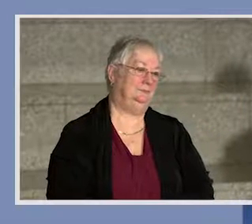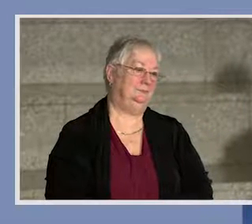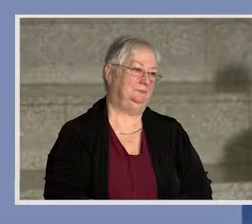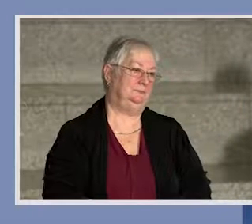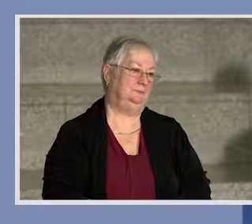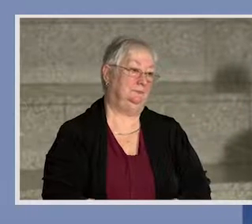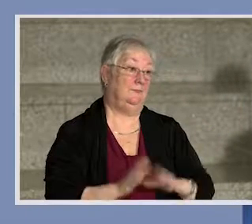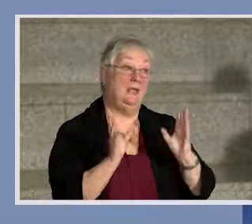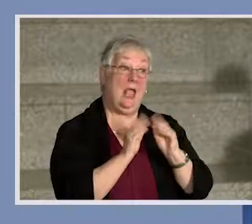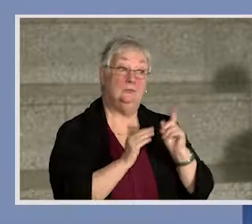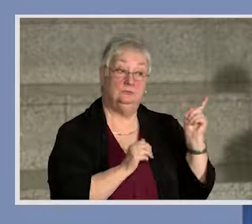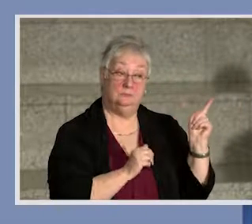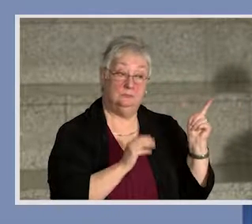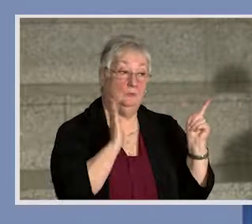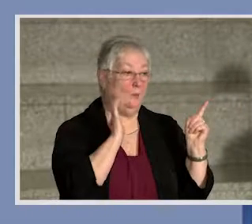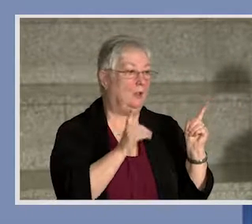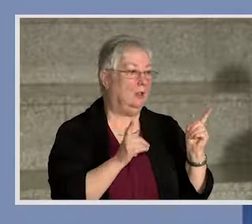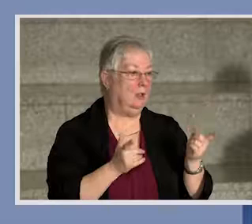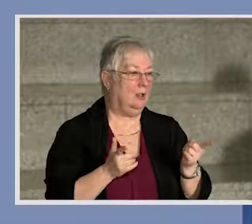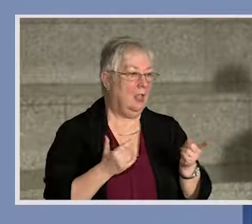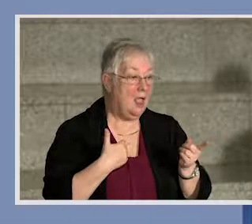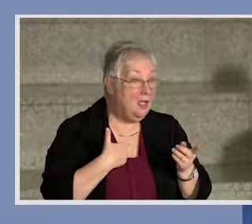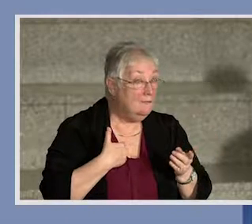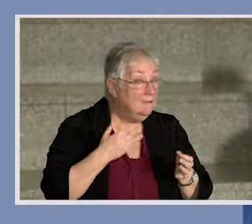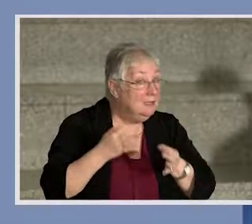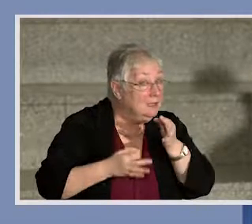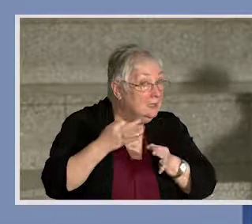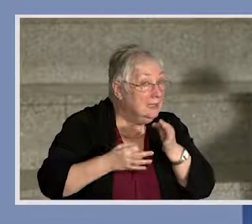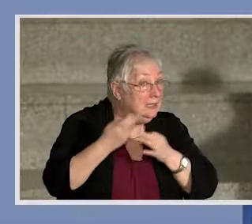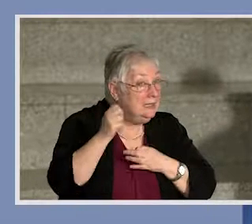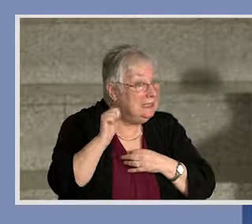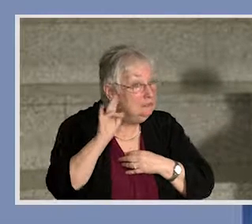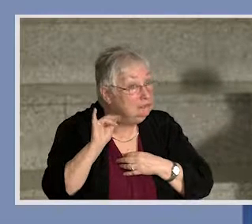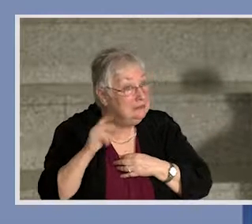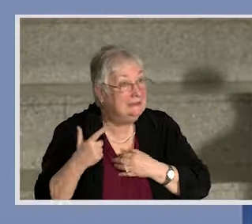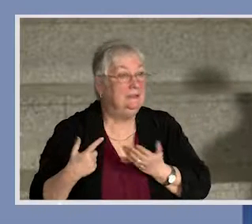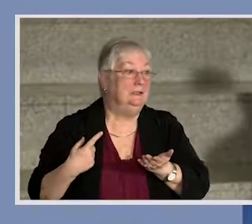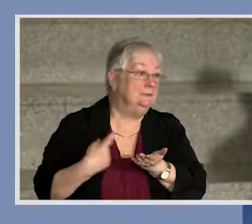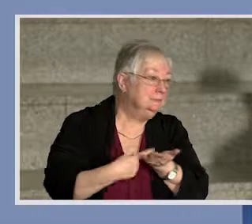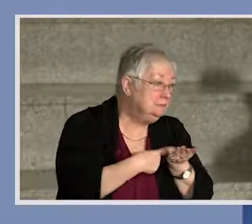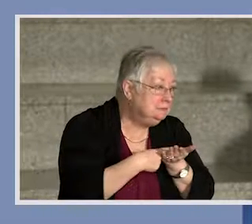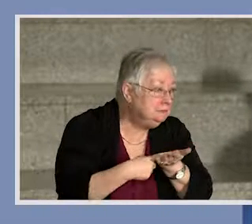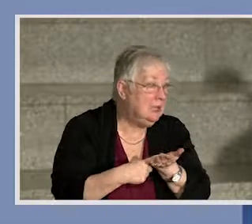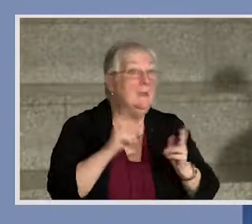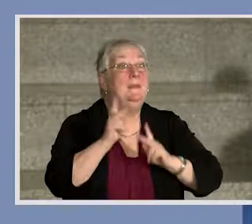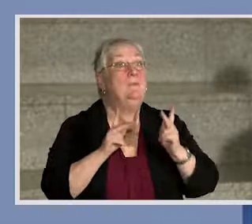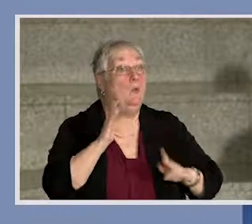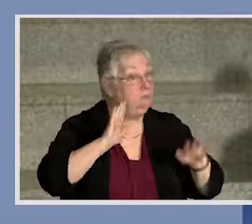THERE ARE OPPORTUNITIES FOR PUBLIC COMMENT AT THOSE HEARINGS AS WELL.